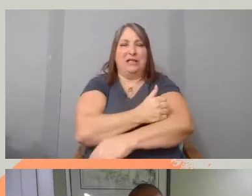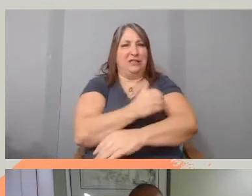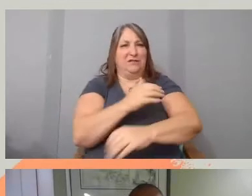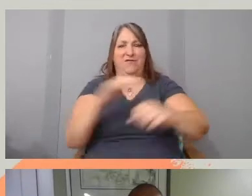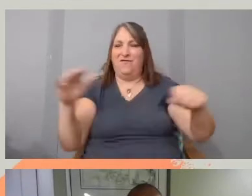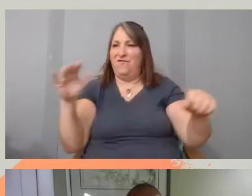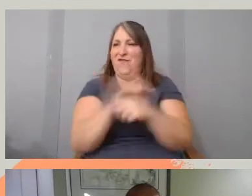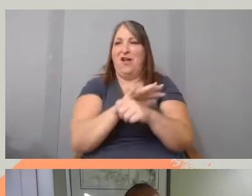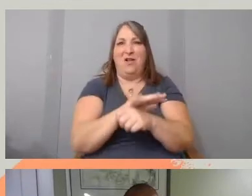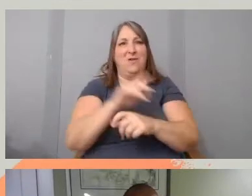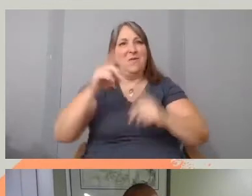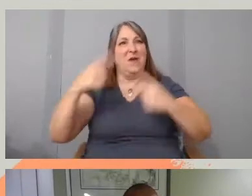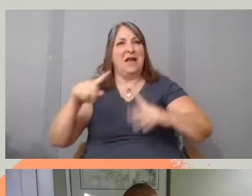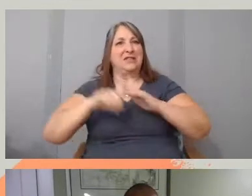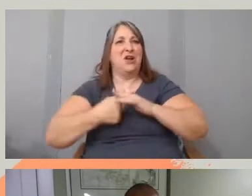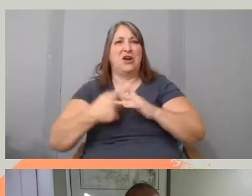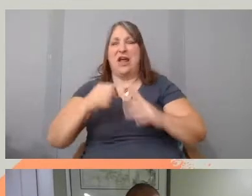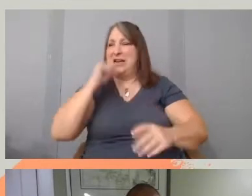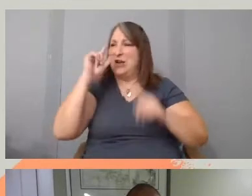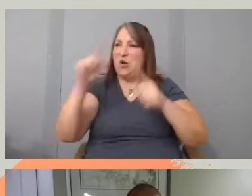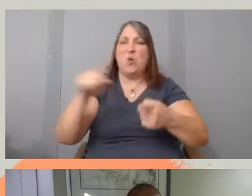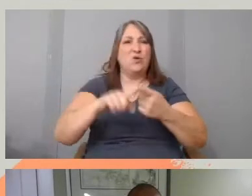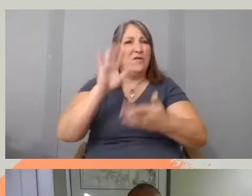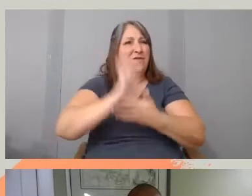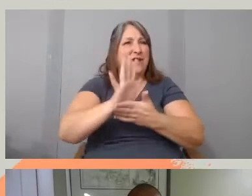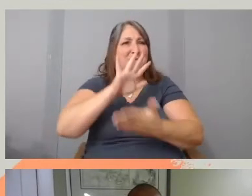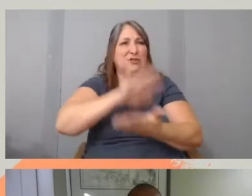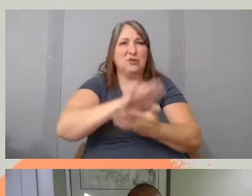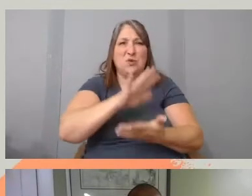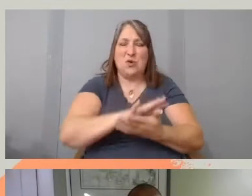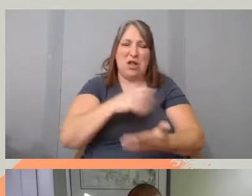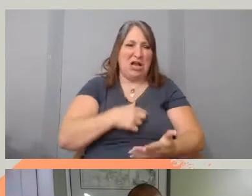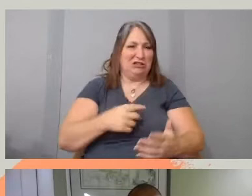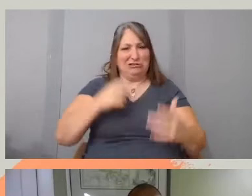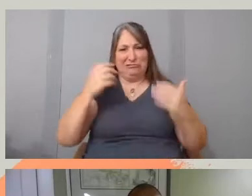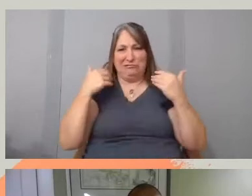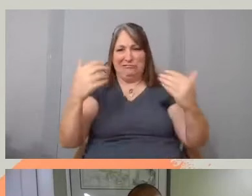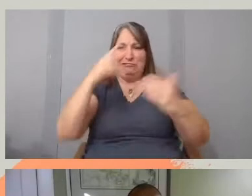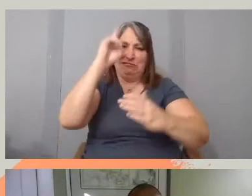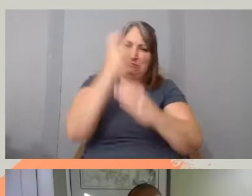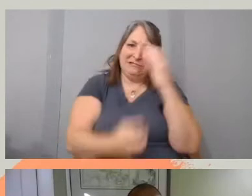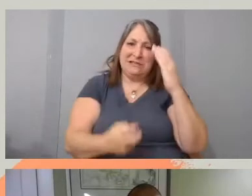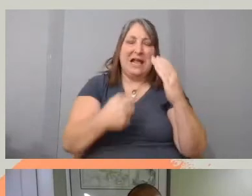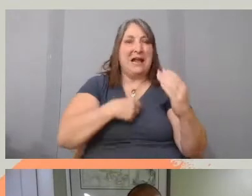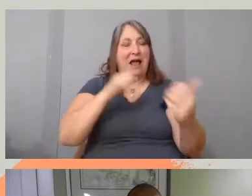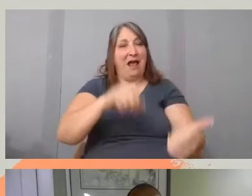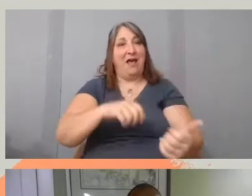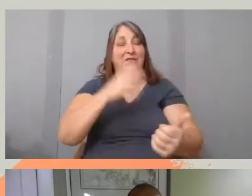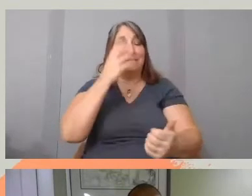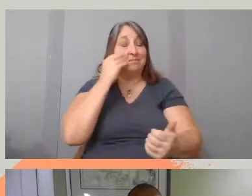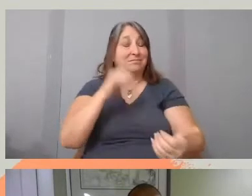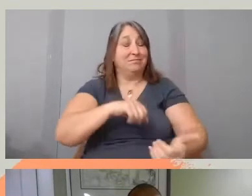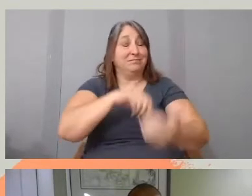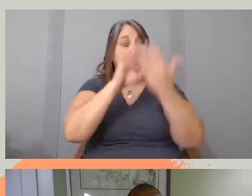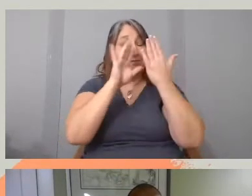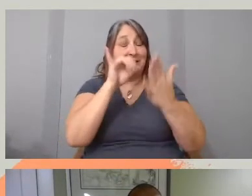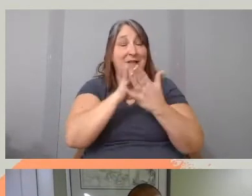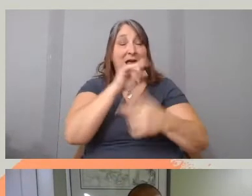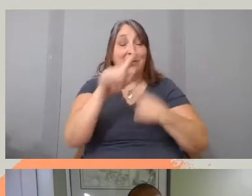I didn't go to film school, you know, I just kind of did it. I've run into that when I have taught.